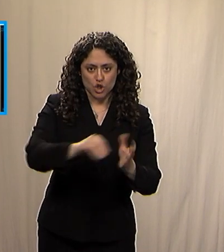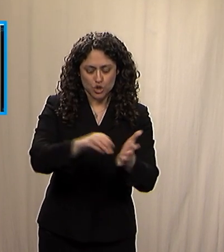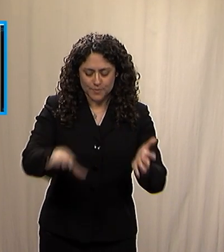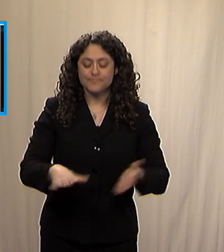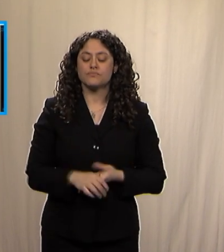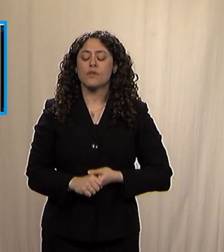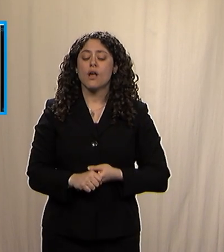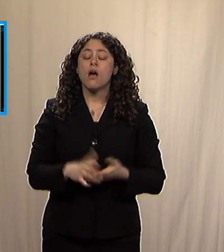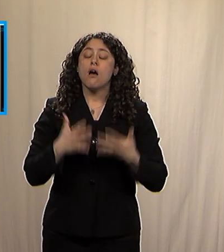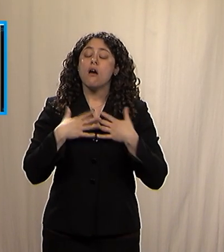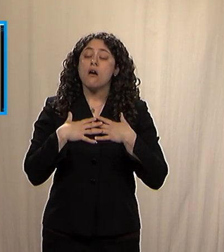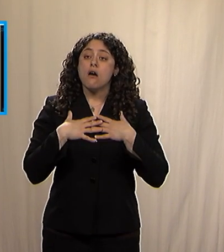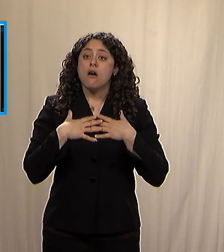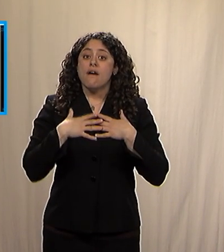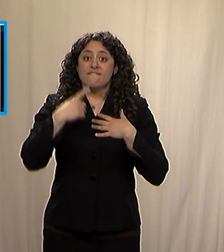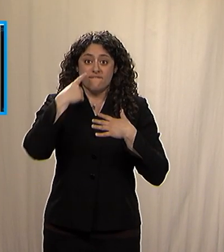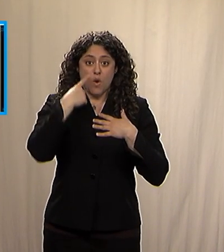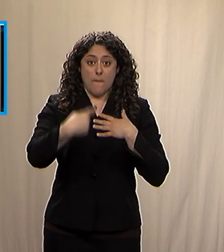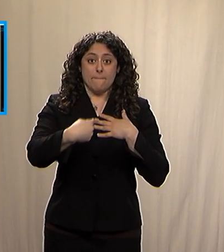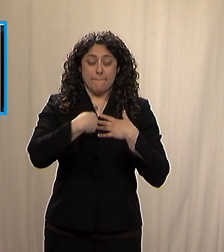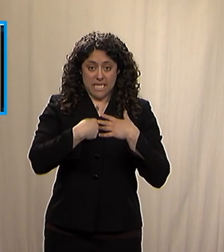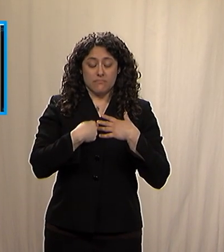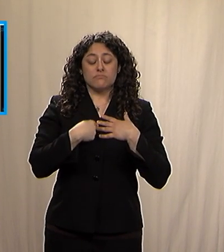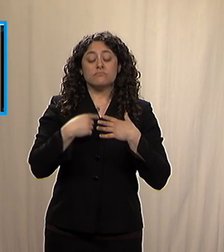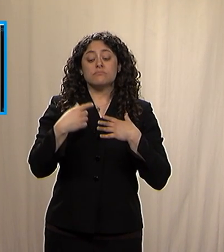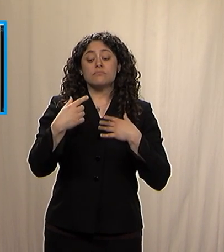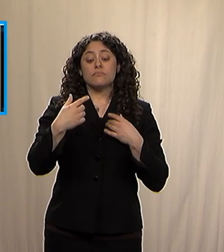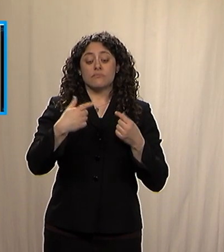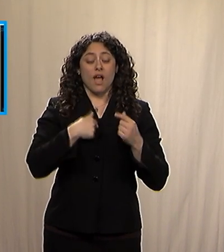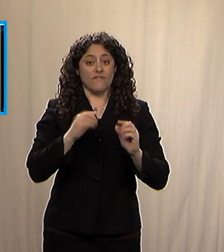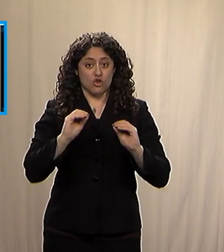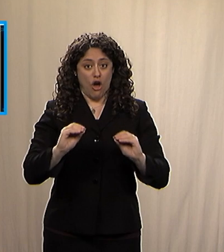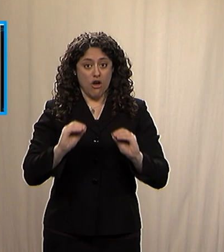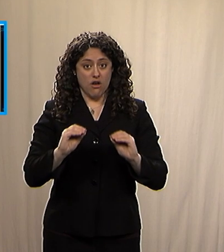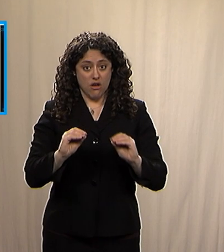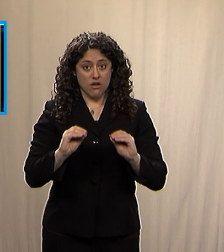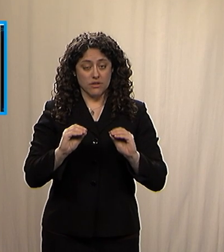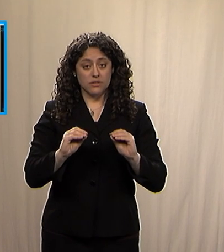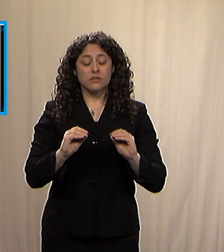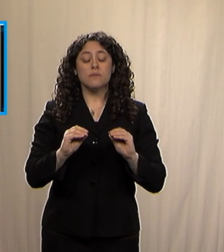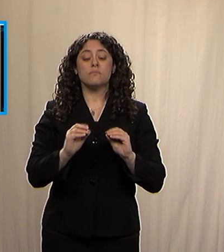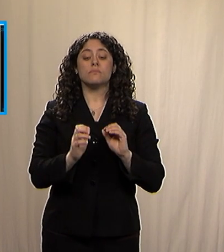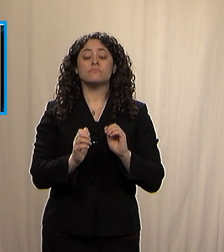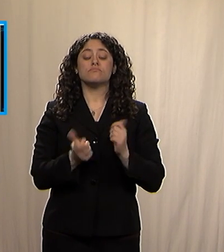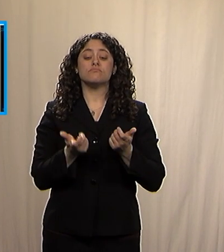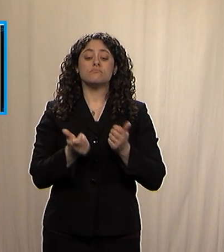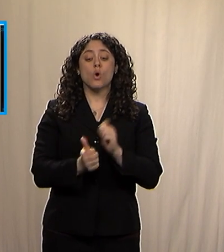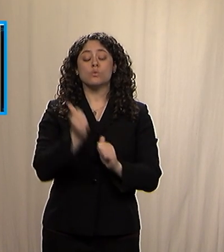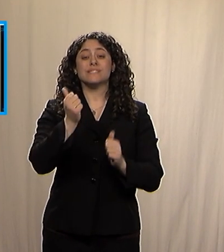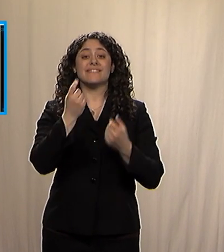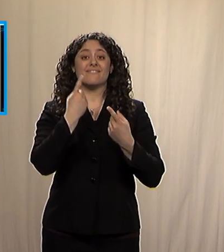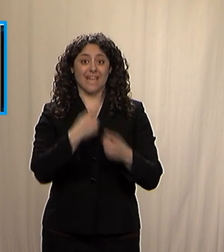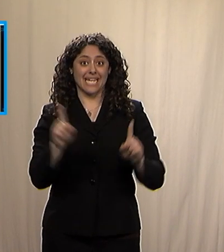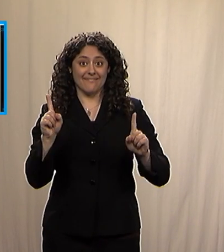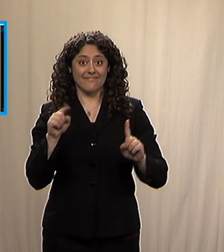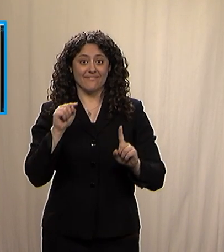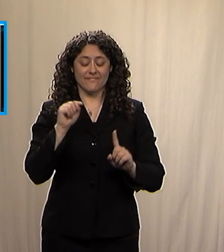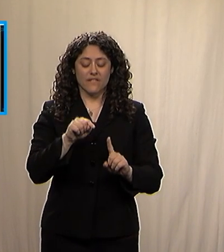I think for me when I've taught it, what I found effective is going back as I did in the lecture,